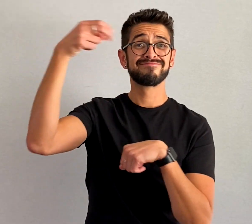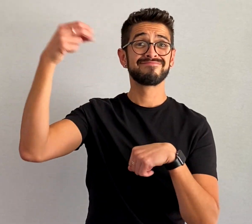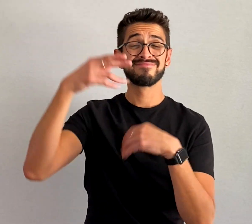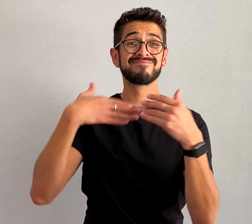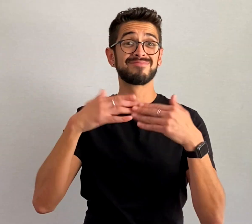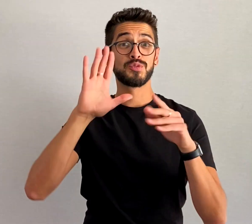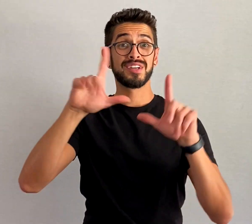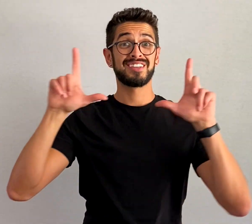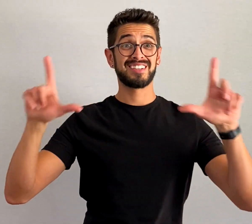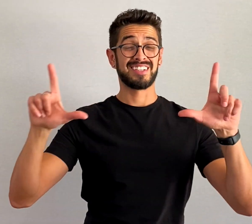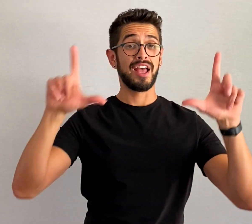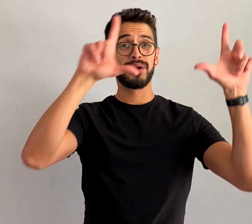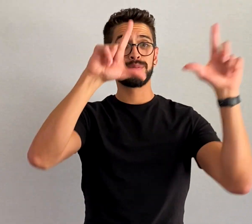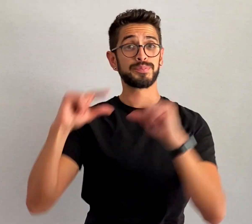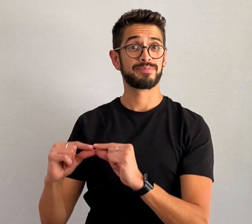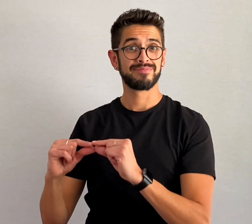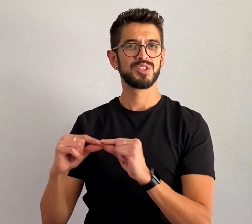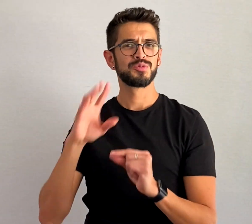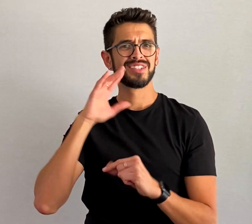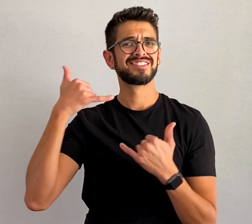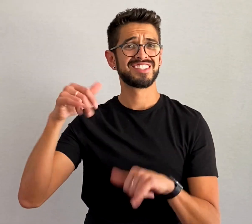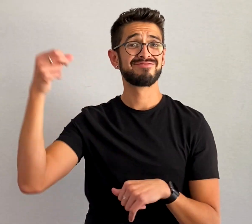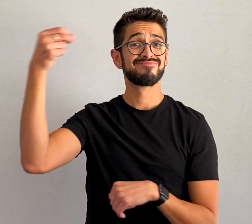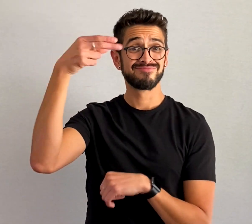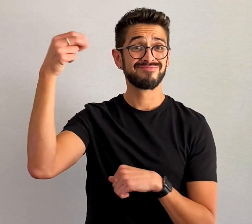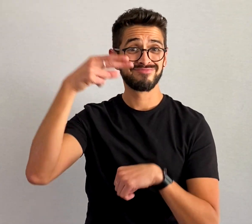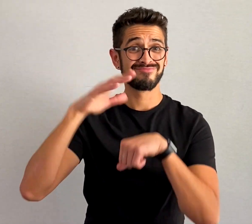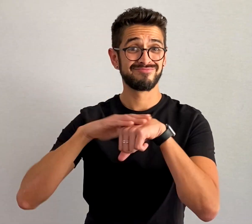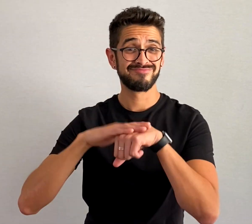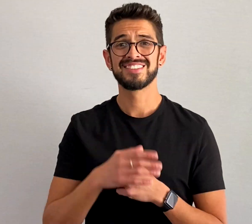even when the browser isn’t on your screen,